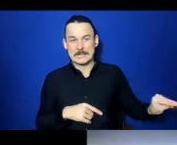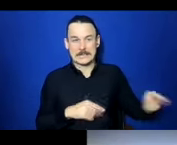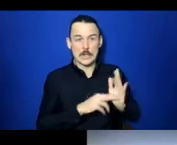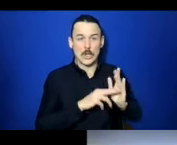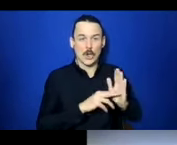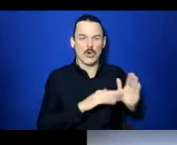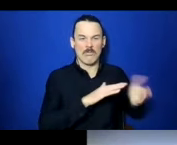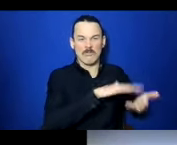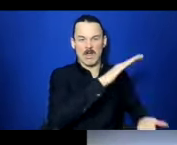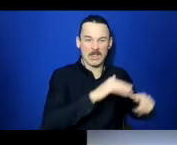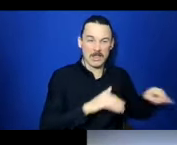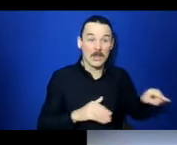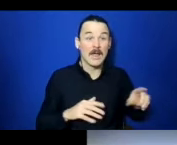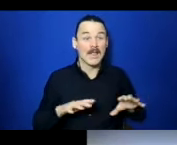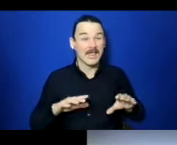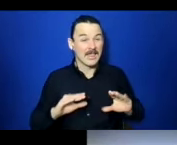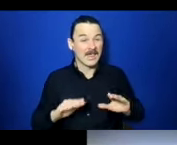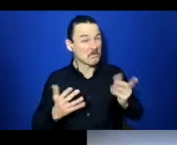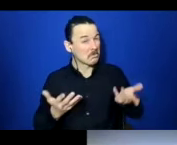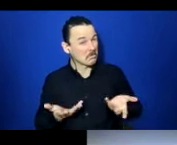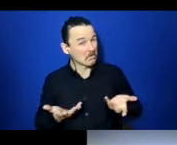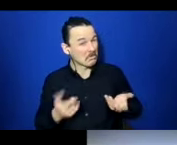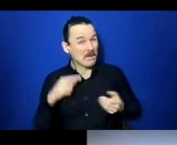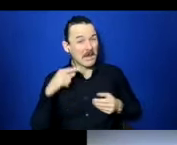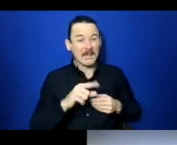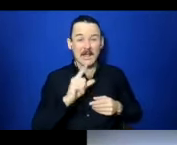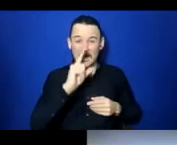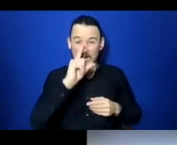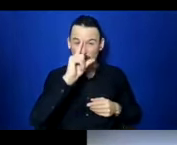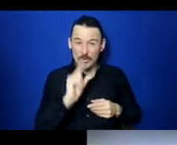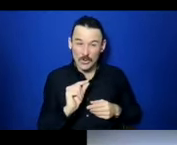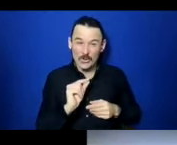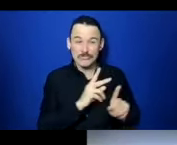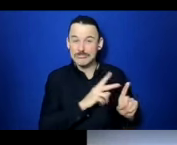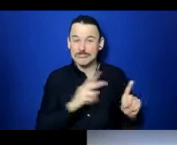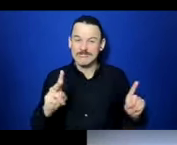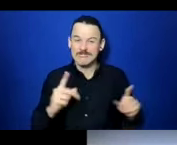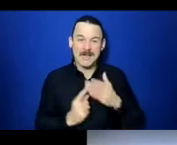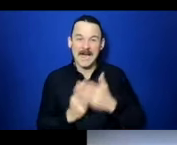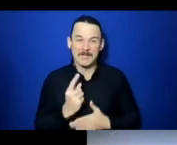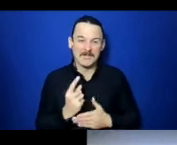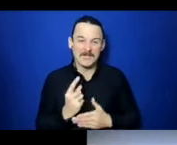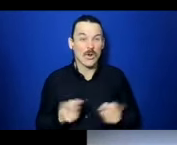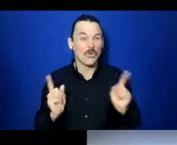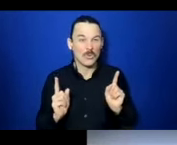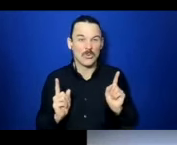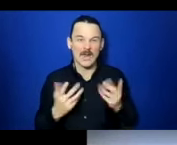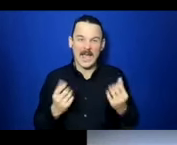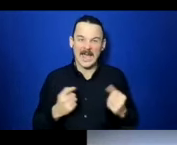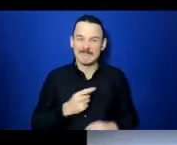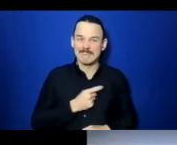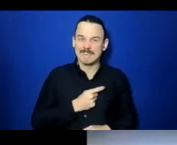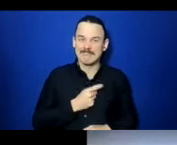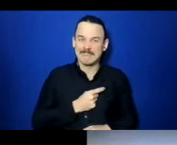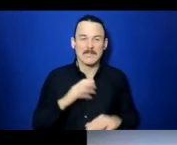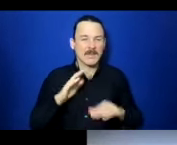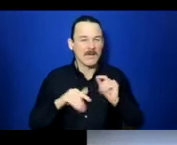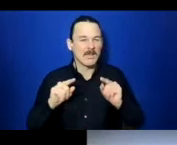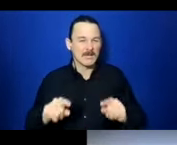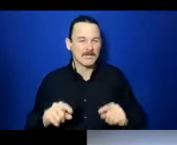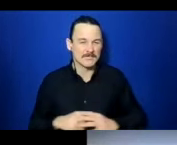and so that's a con that many of us are afraid of and it's not just for people with disabilities